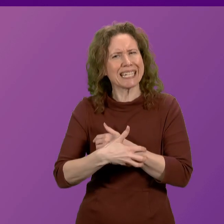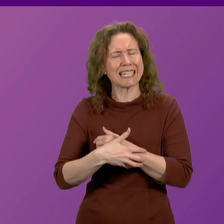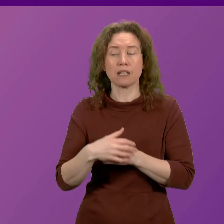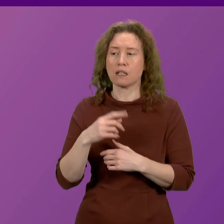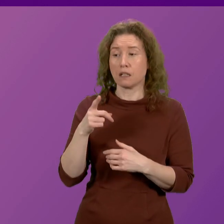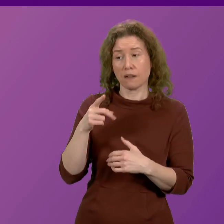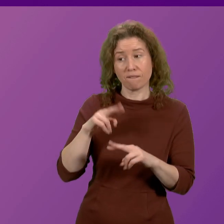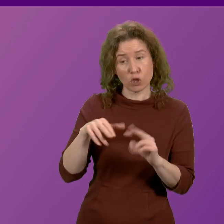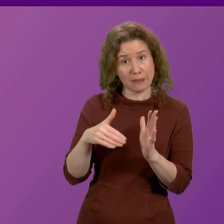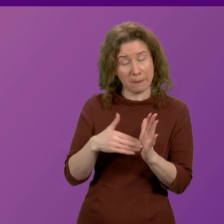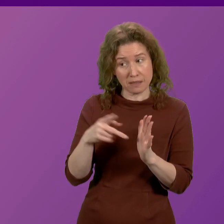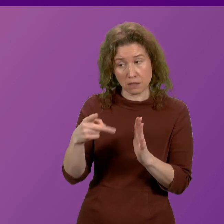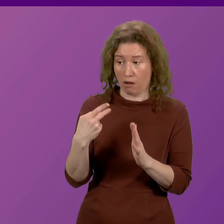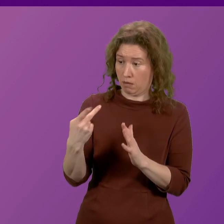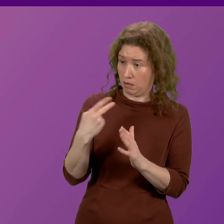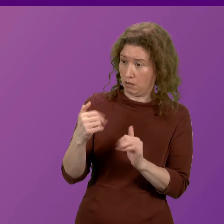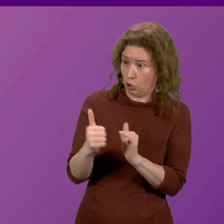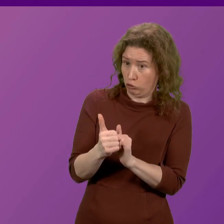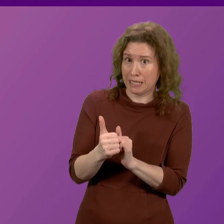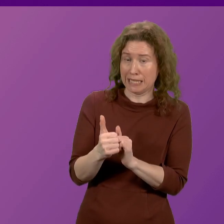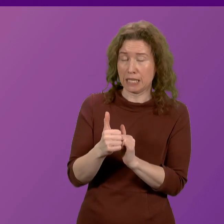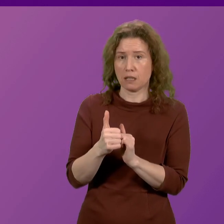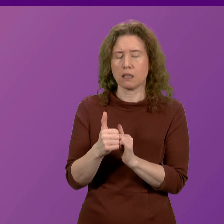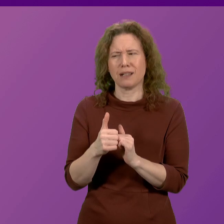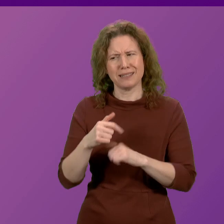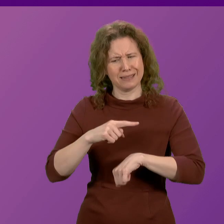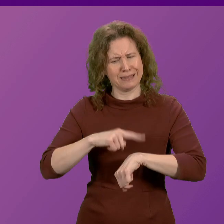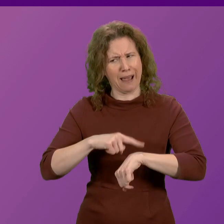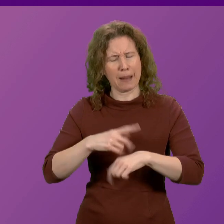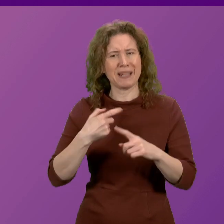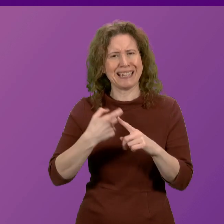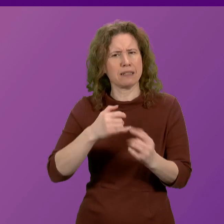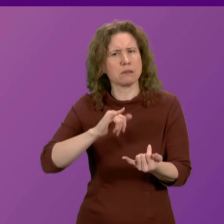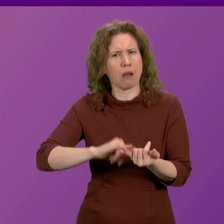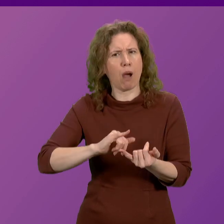First Minister share my view that it is time for Keir Starmer to follow